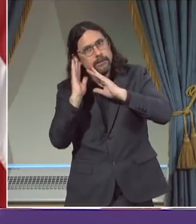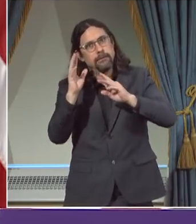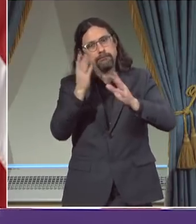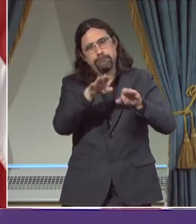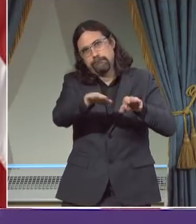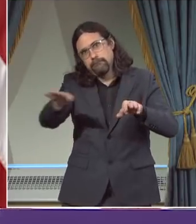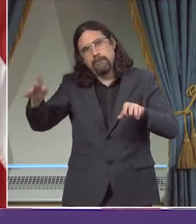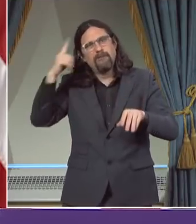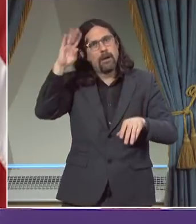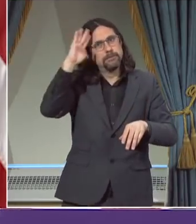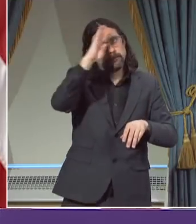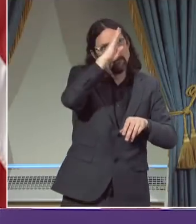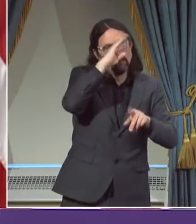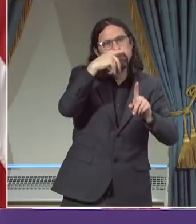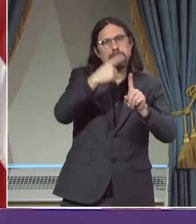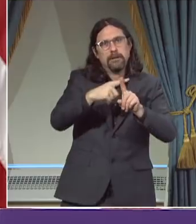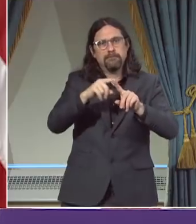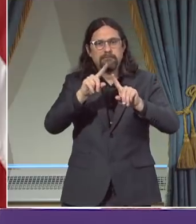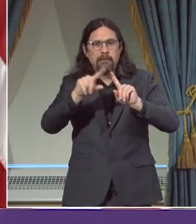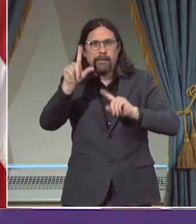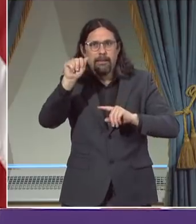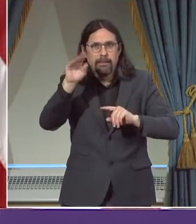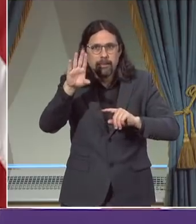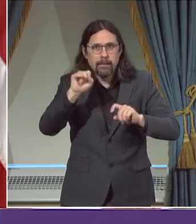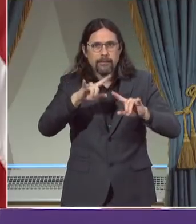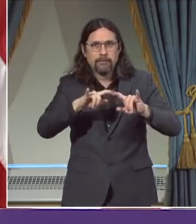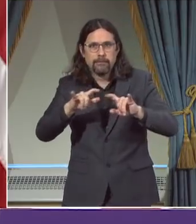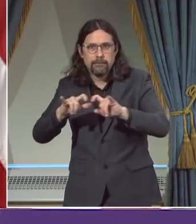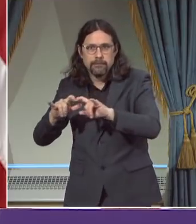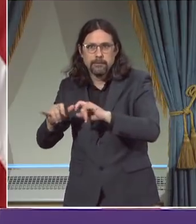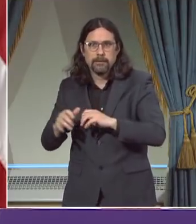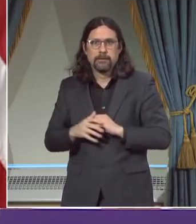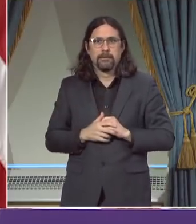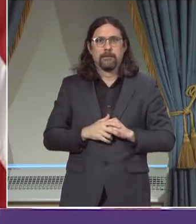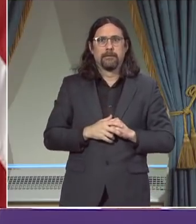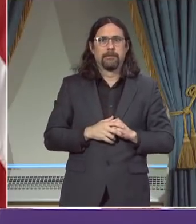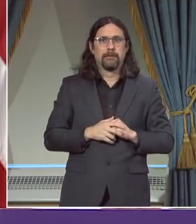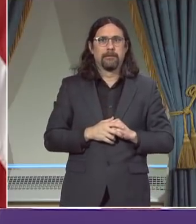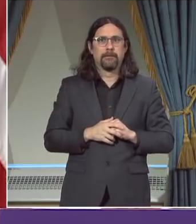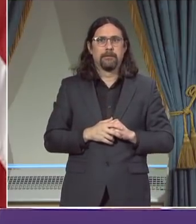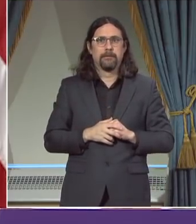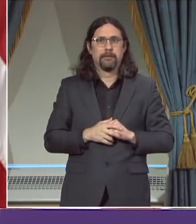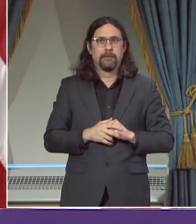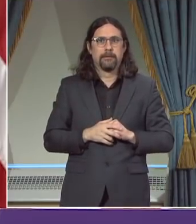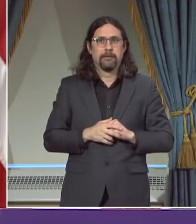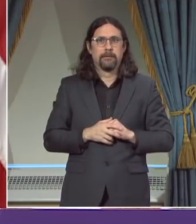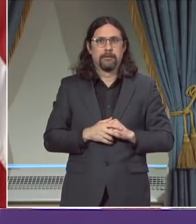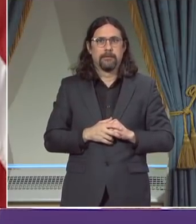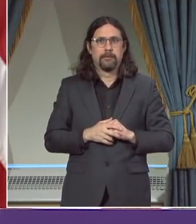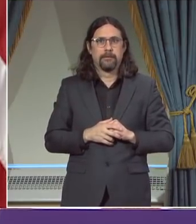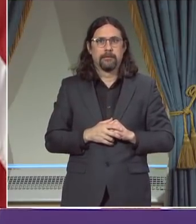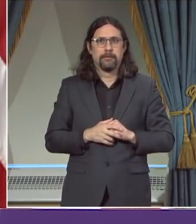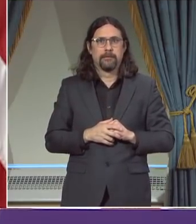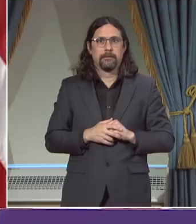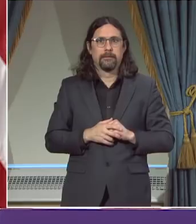THEY WERETN' GOING TO BE ABLE TO DOCK UNLESS THE DOCK WAS DREDGED TO ALLOW FOR A SHIP OF HTIS SIZE. THE OPERATION WAS SUPPOSED TO TAKE